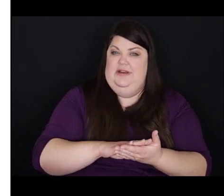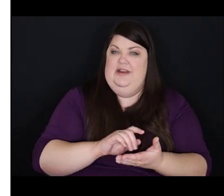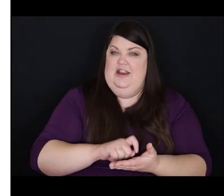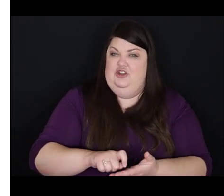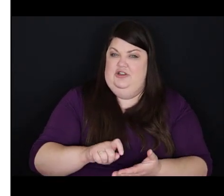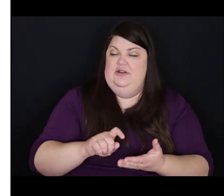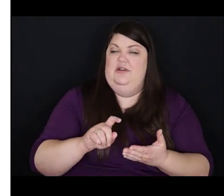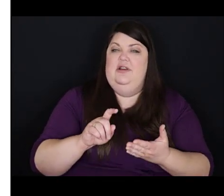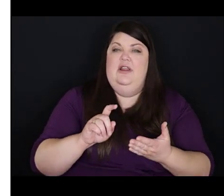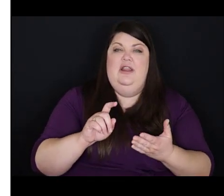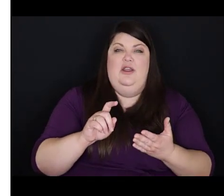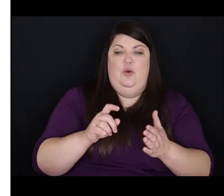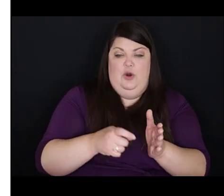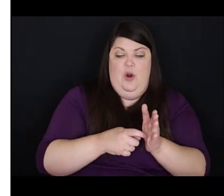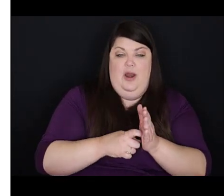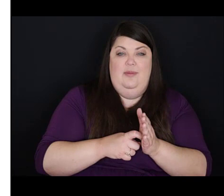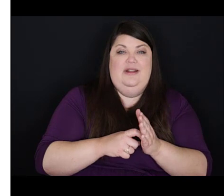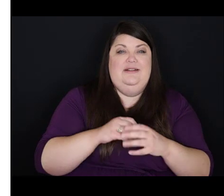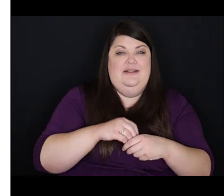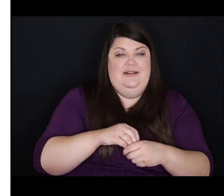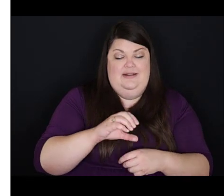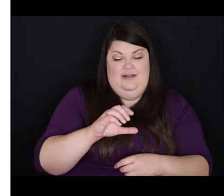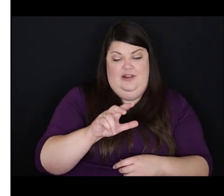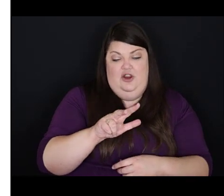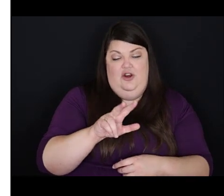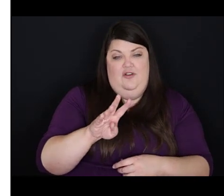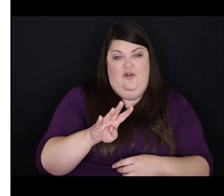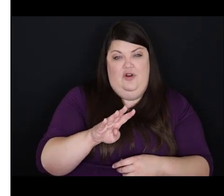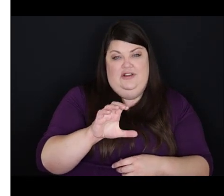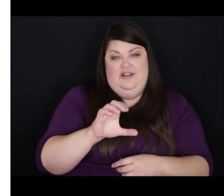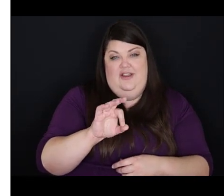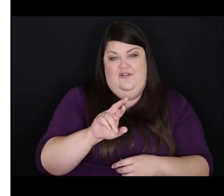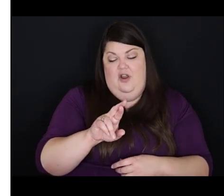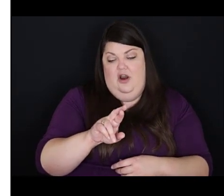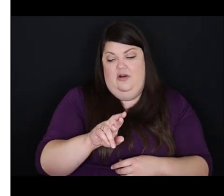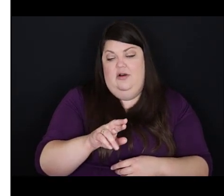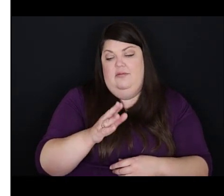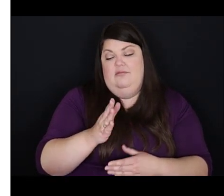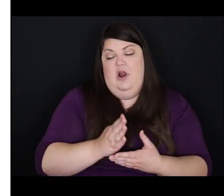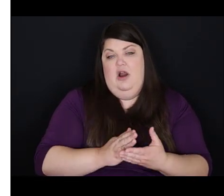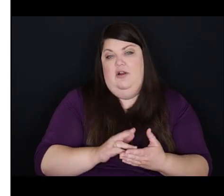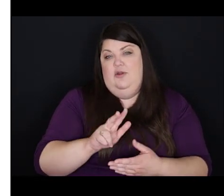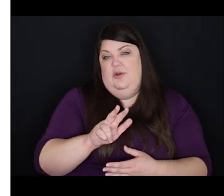in 34 C.F.R. part 397 regarding students and youth